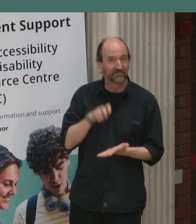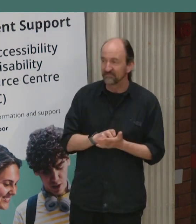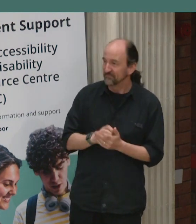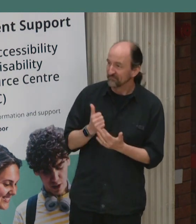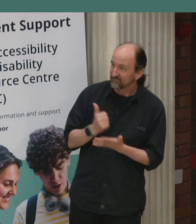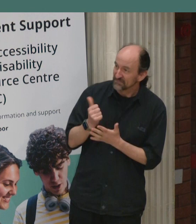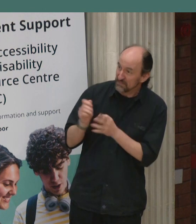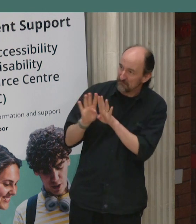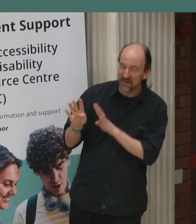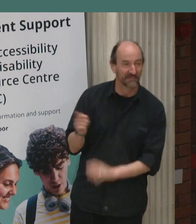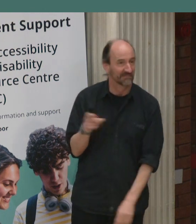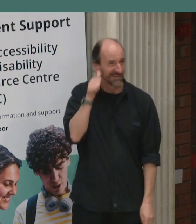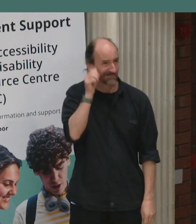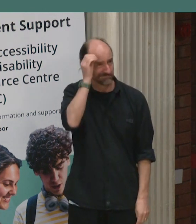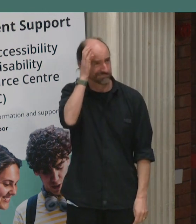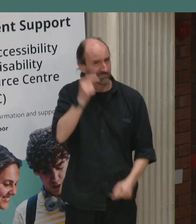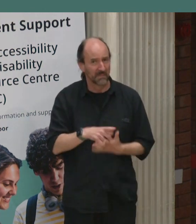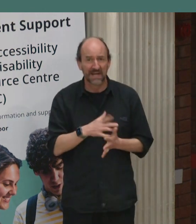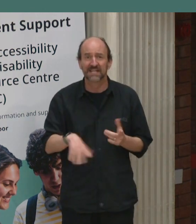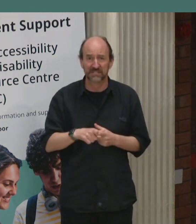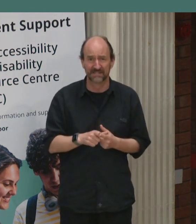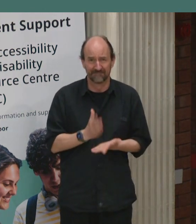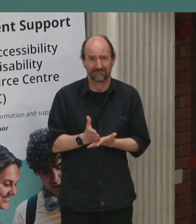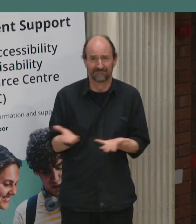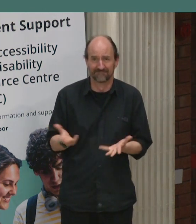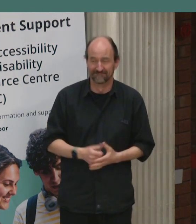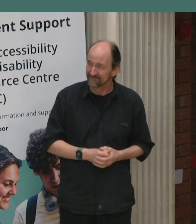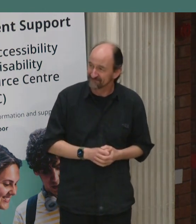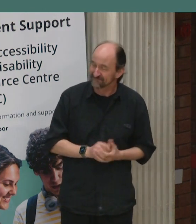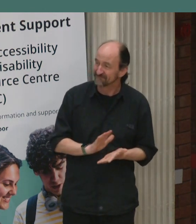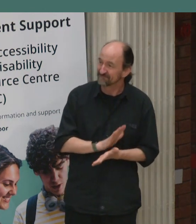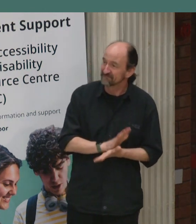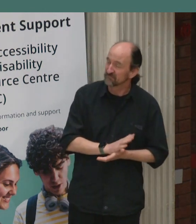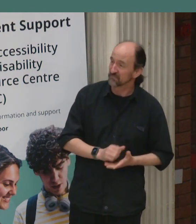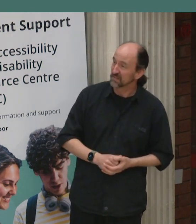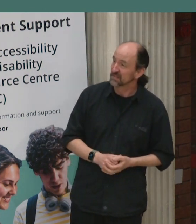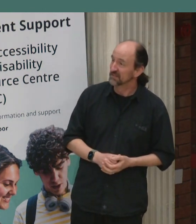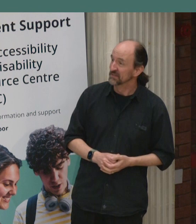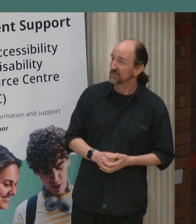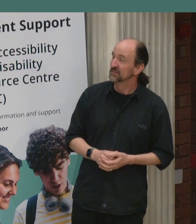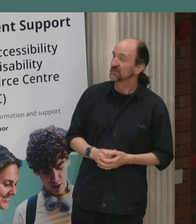do know a lot of about the subject, and that's been very kindly facilitated by our colleague